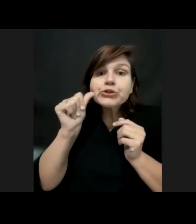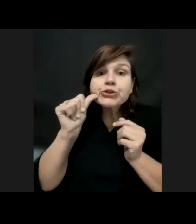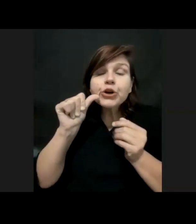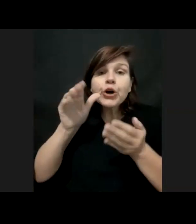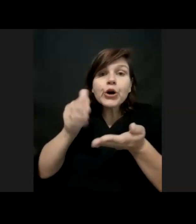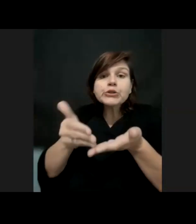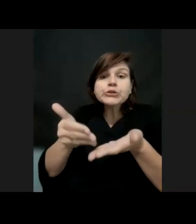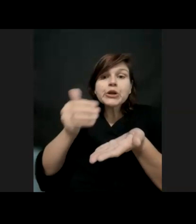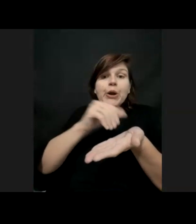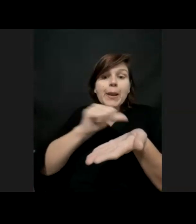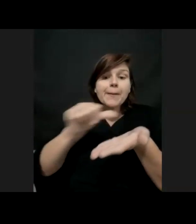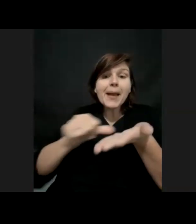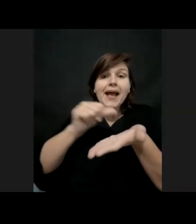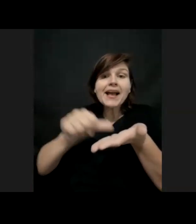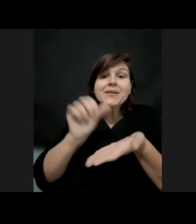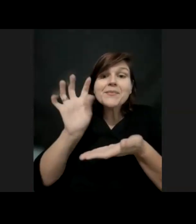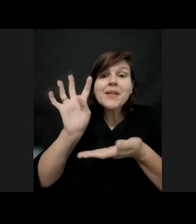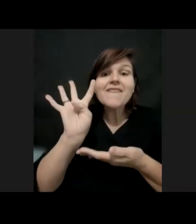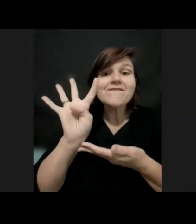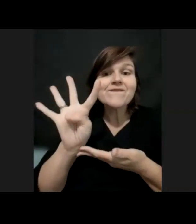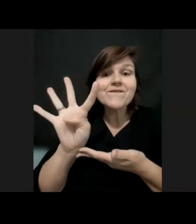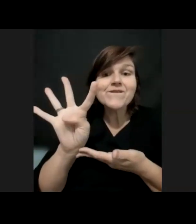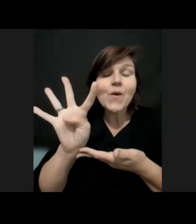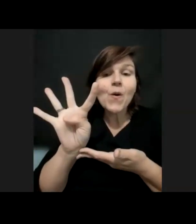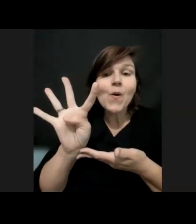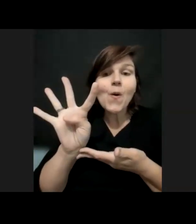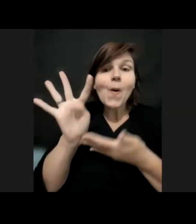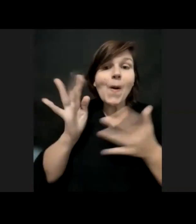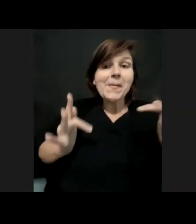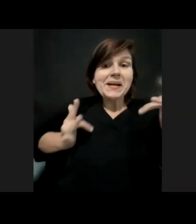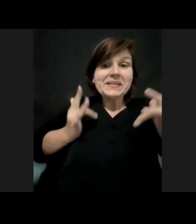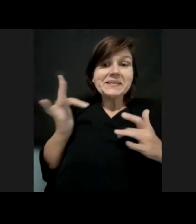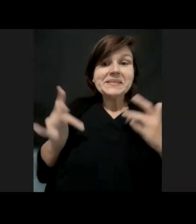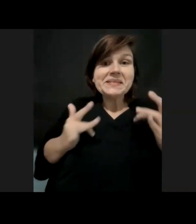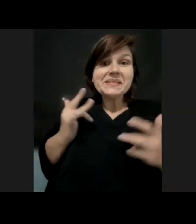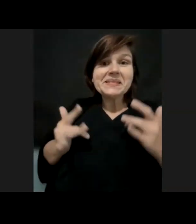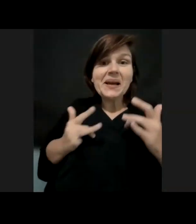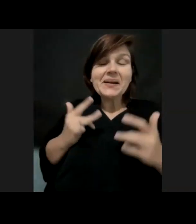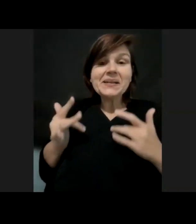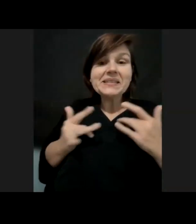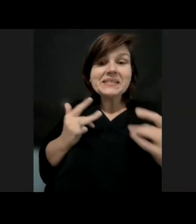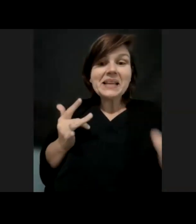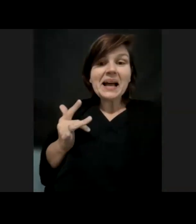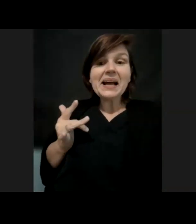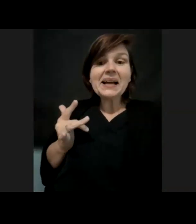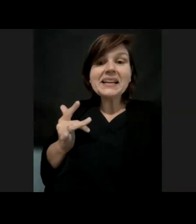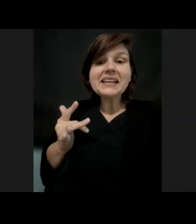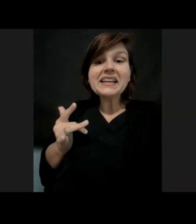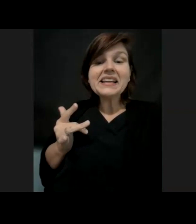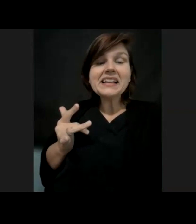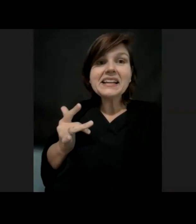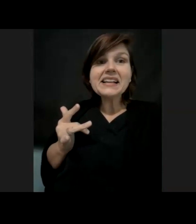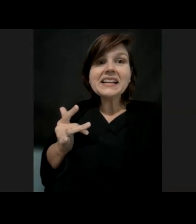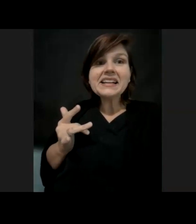Ha, ha! So exciting! The story is so exciting. “Darlings, darlings, darlings.